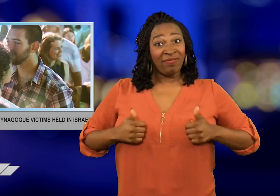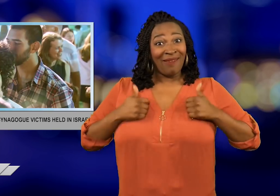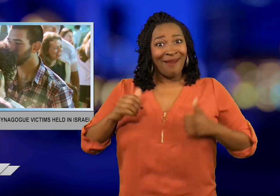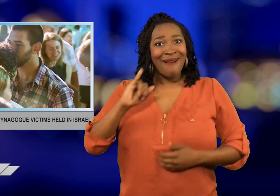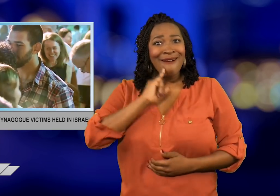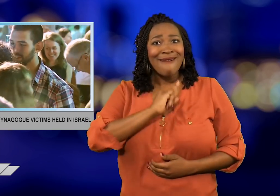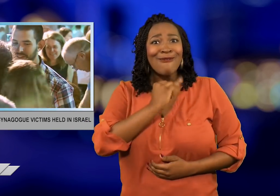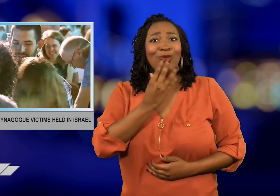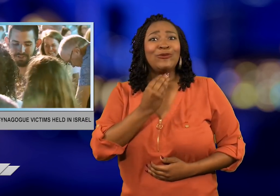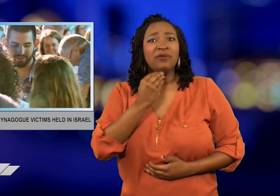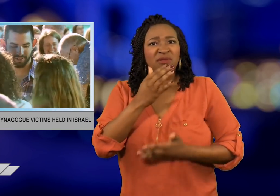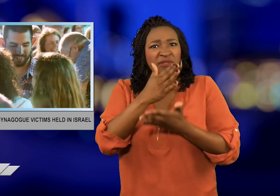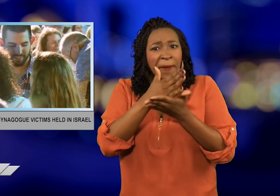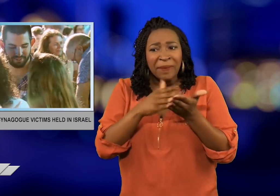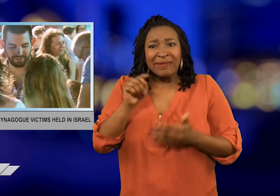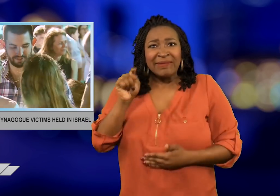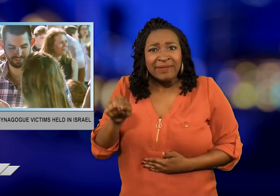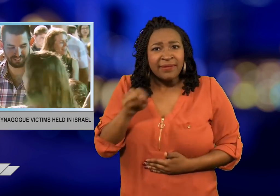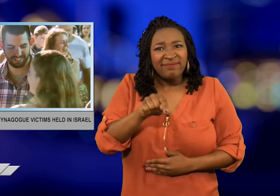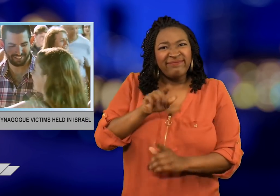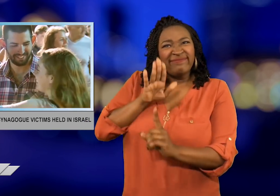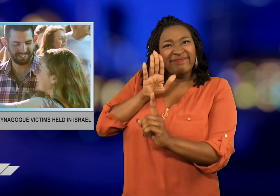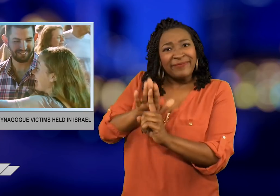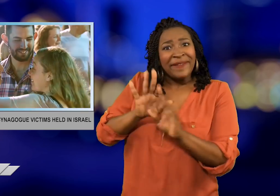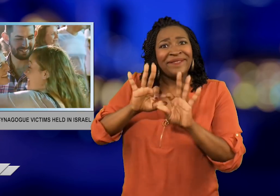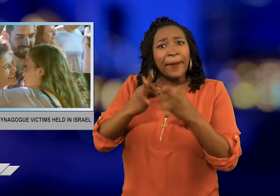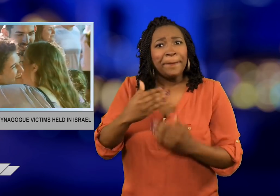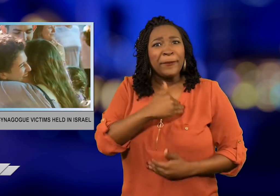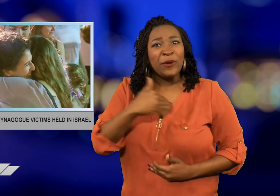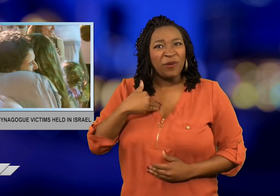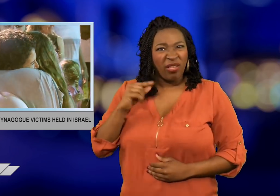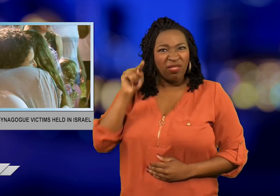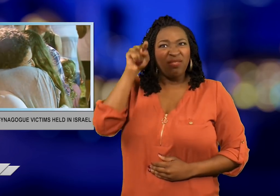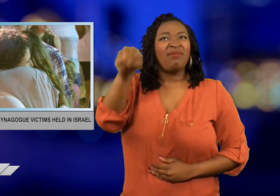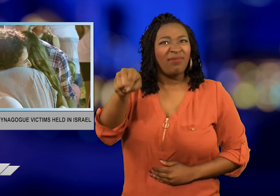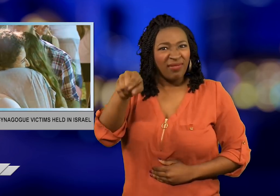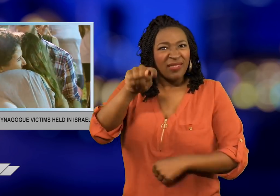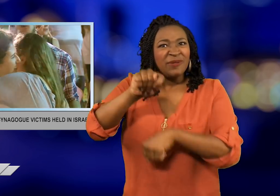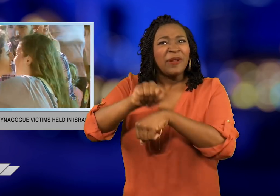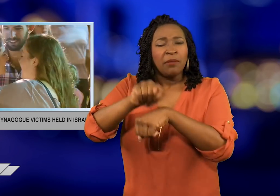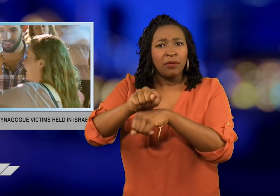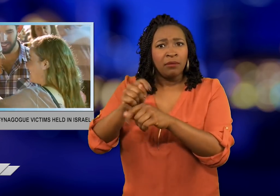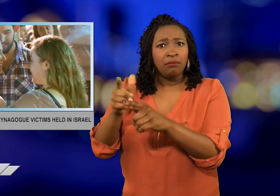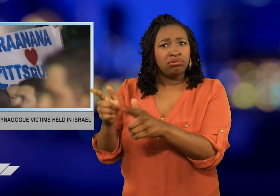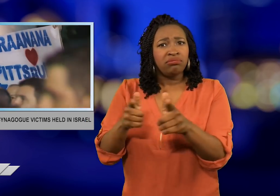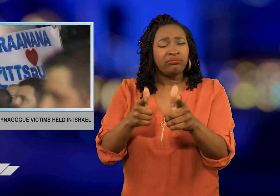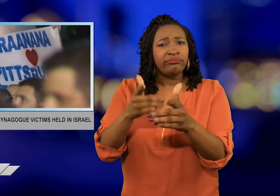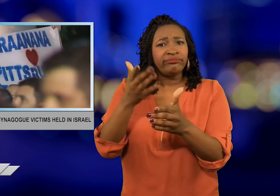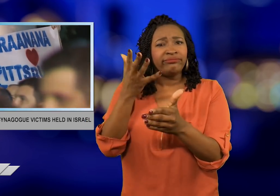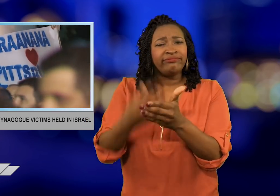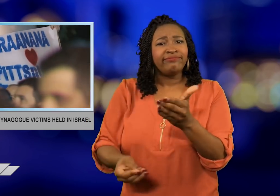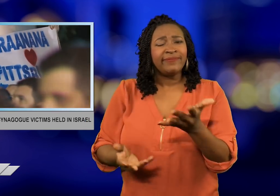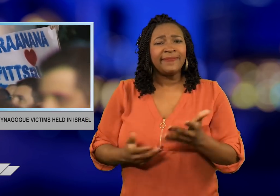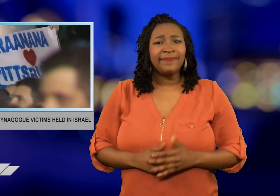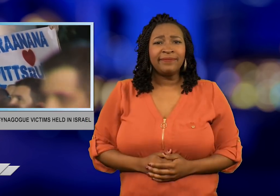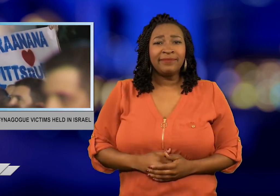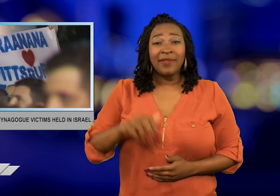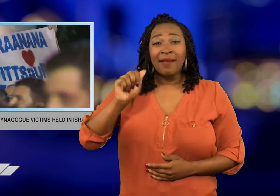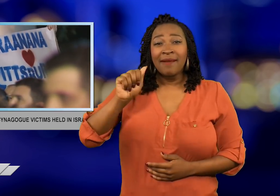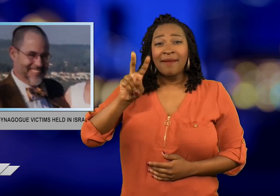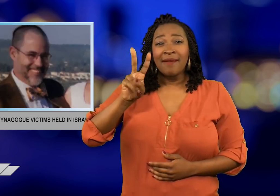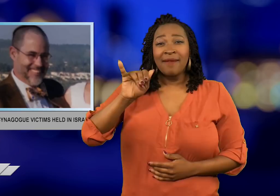Some Israelis lost family members in the shooting.